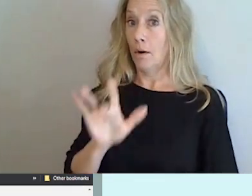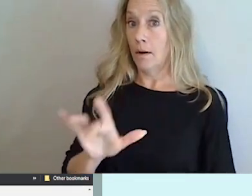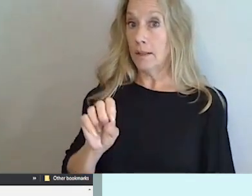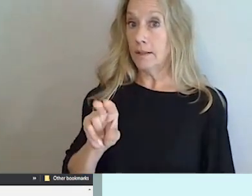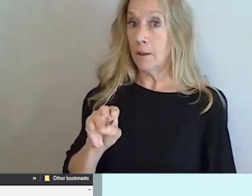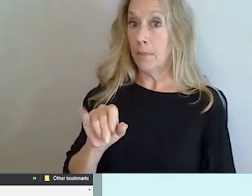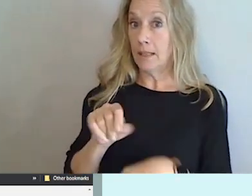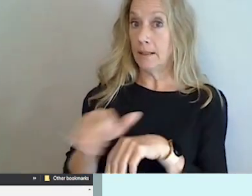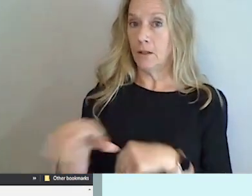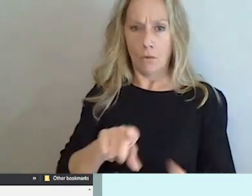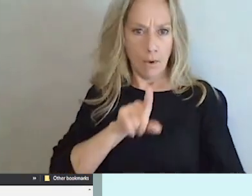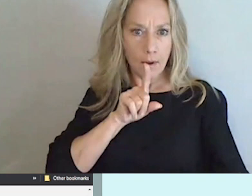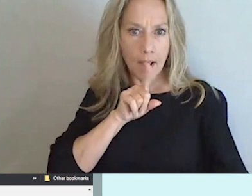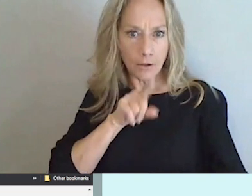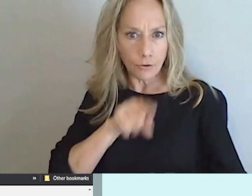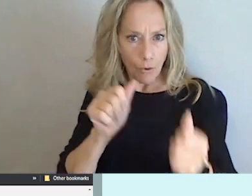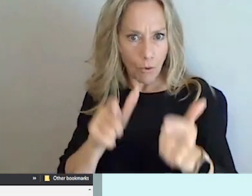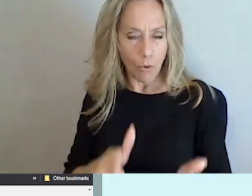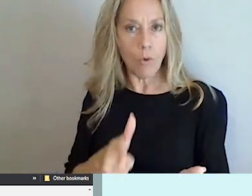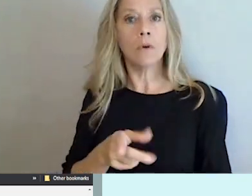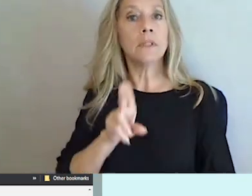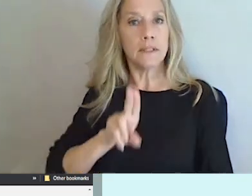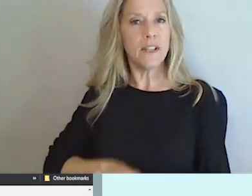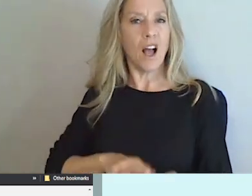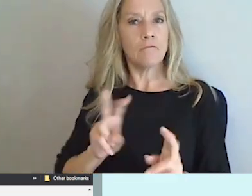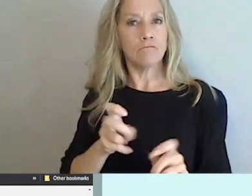answer the questions, and sign your renewal to complete your renewal.